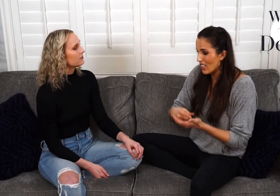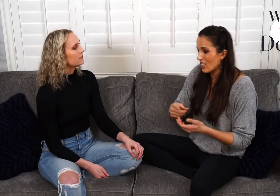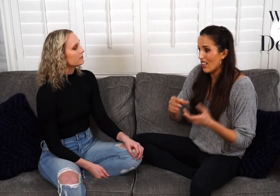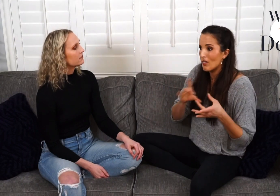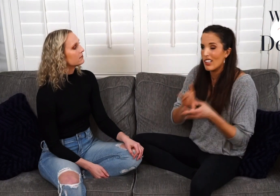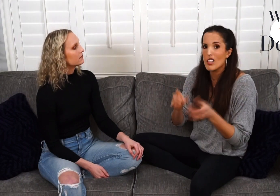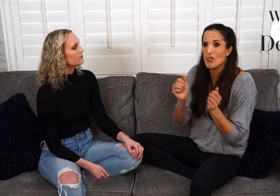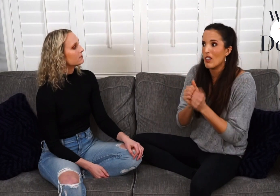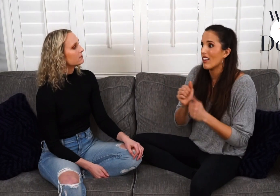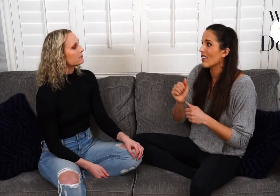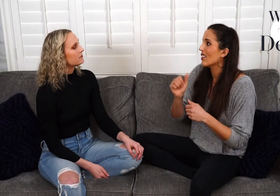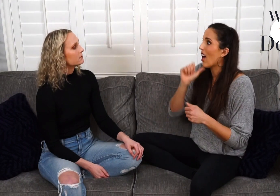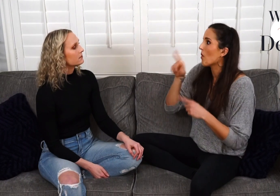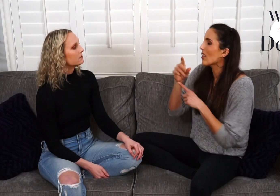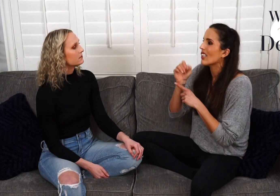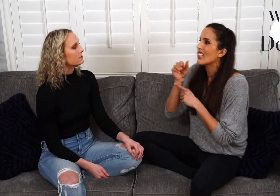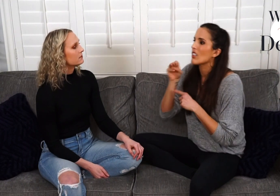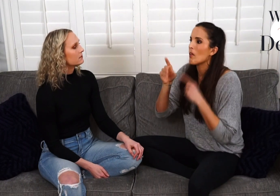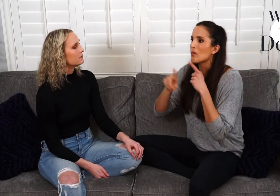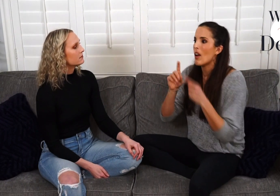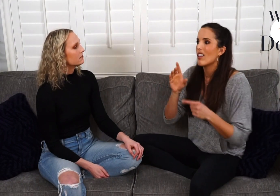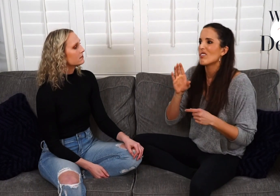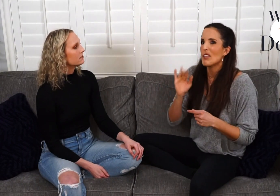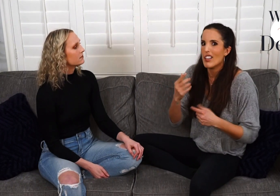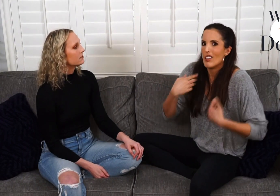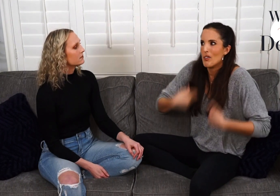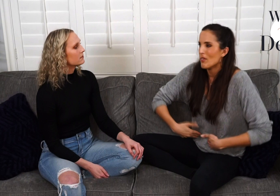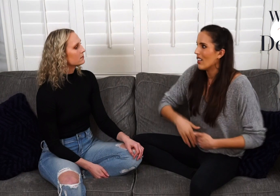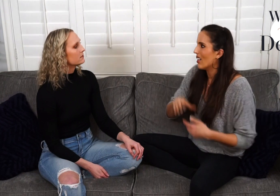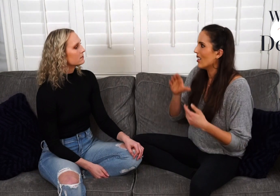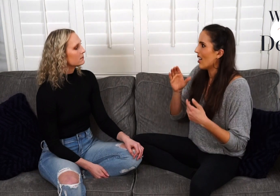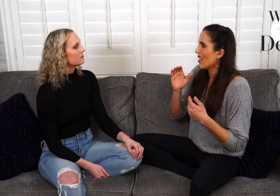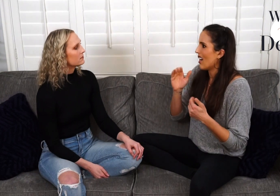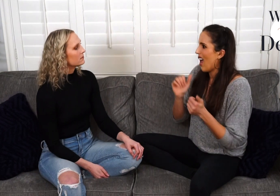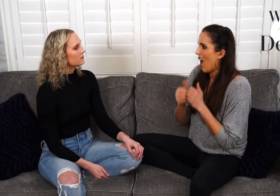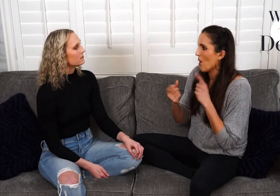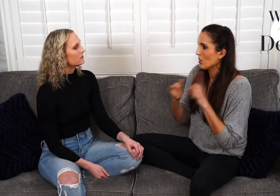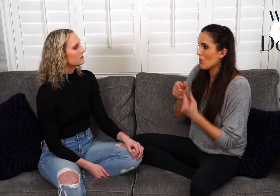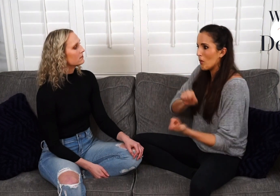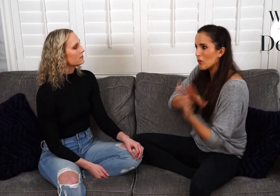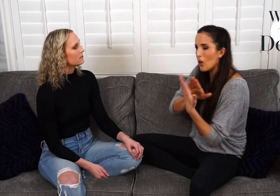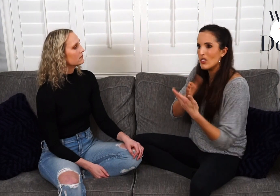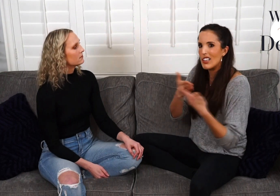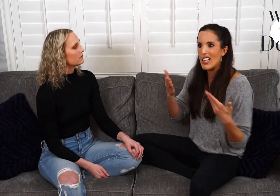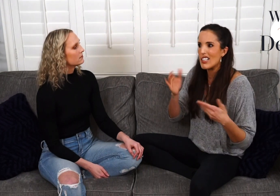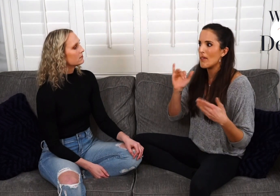conversations related with not only with elitism, but with being human and how to approach